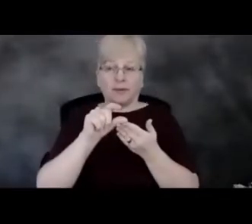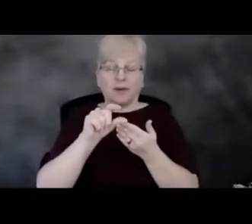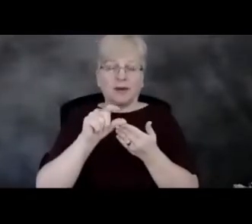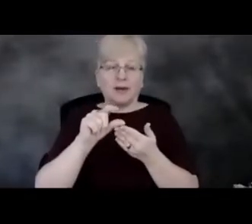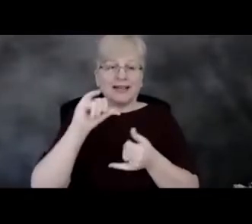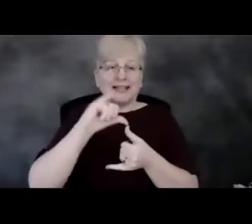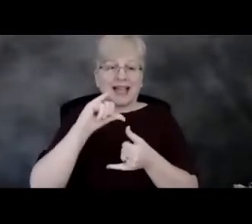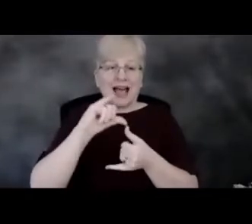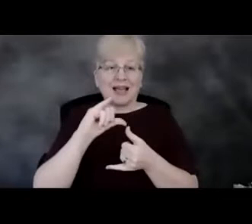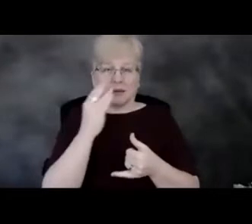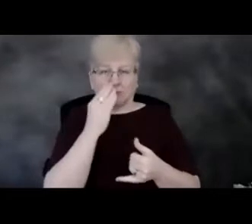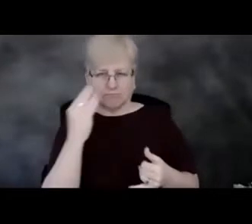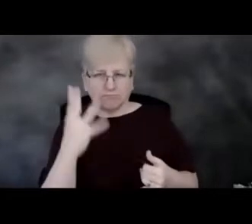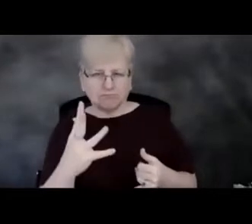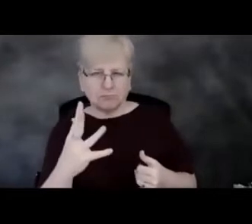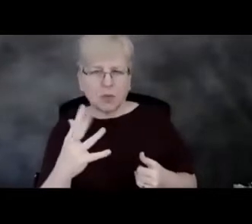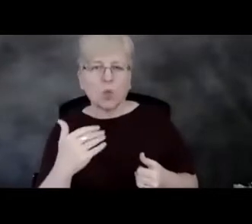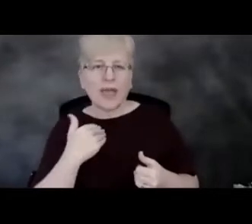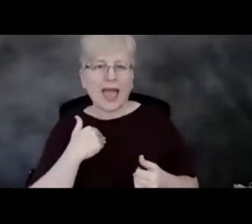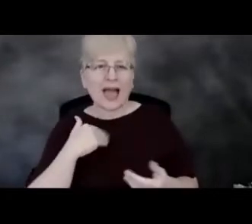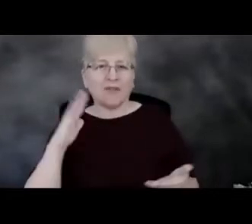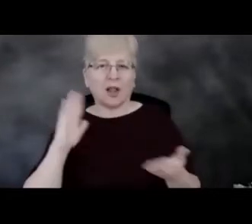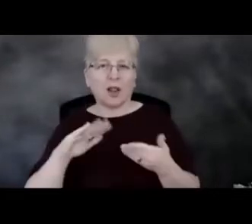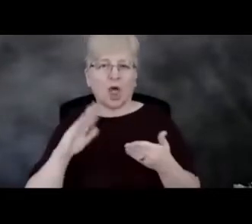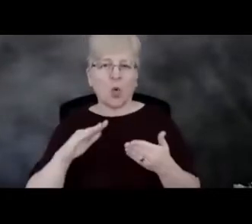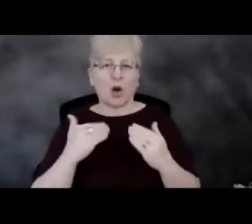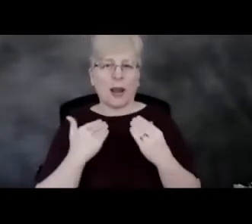limit on size. 16:47:05 I'm sure some of you are familiar